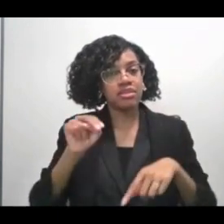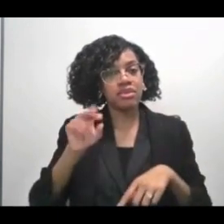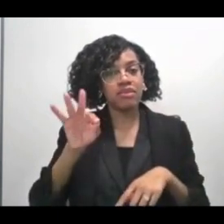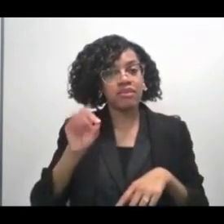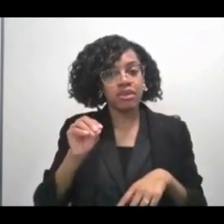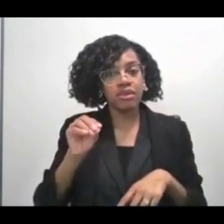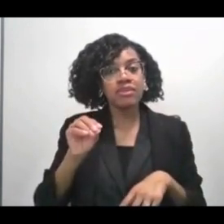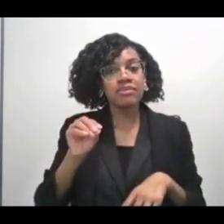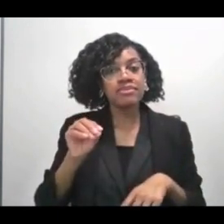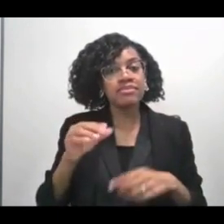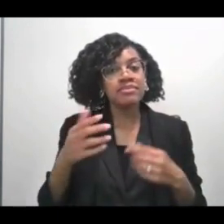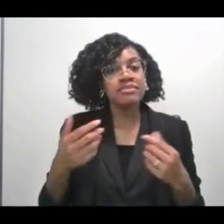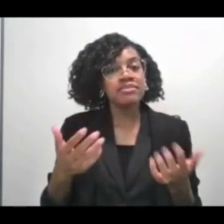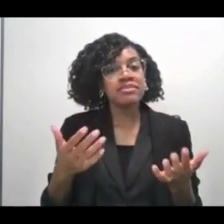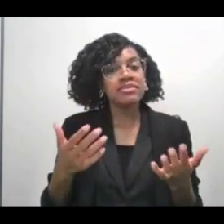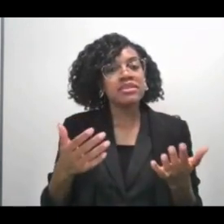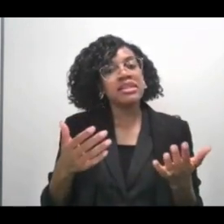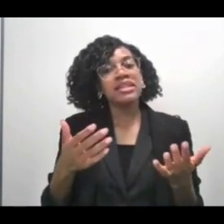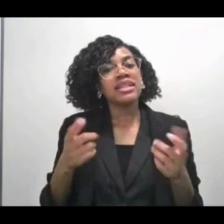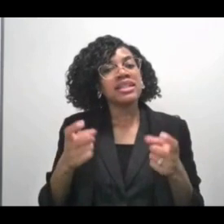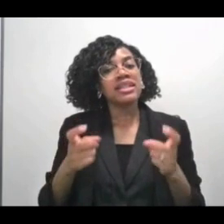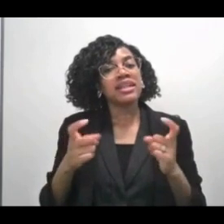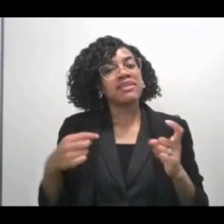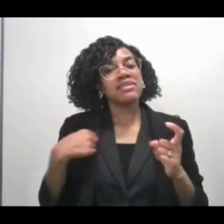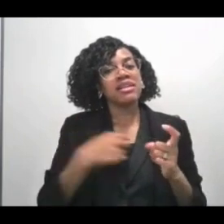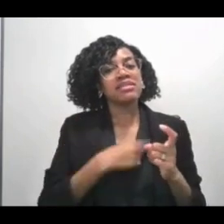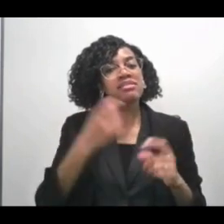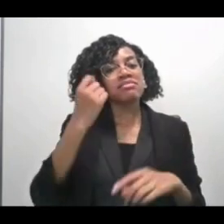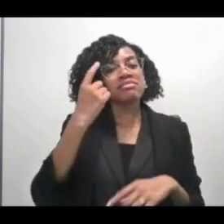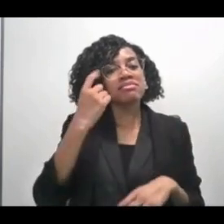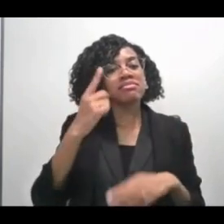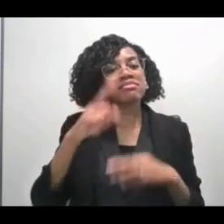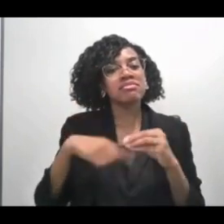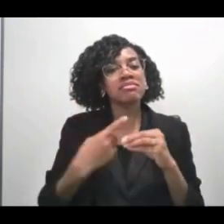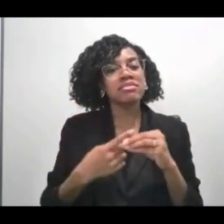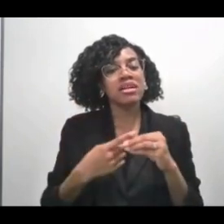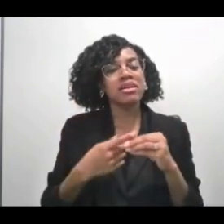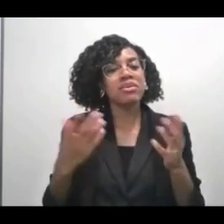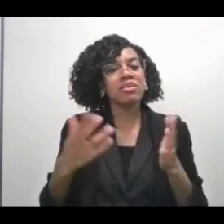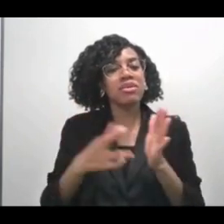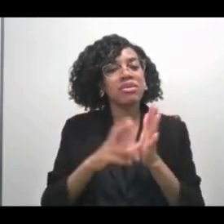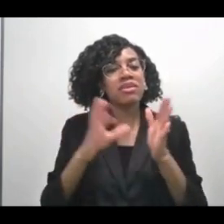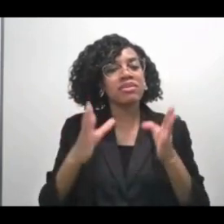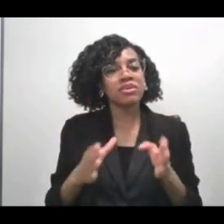sense of how we think reviewers will be able to assess the way